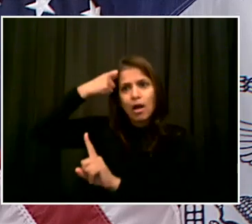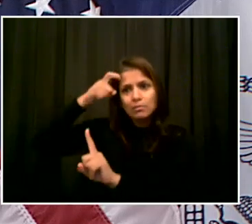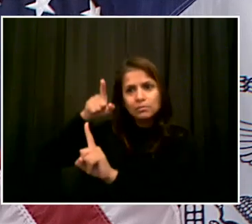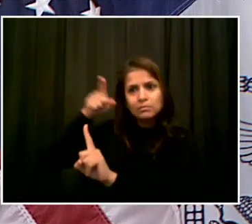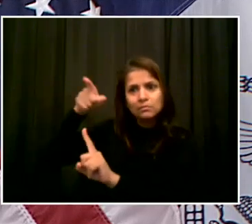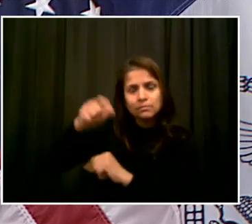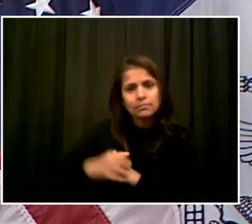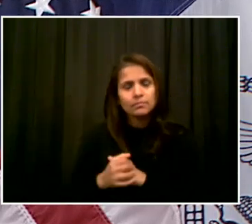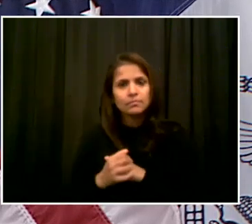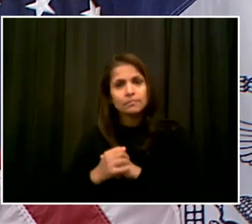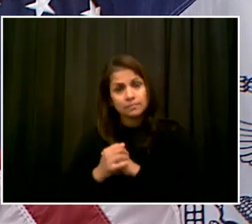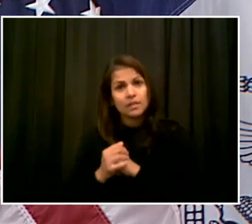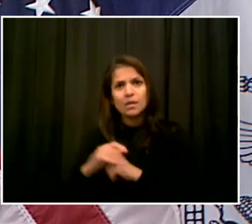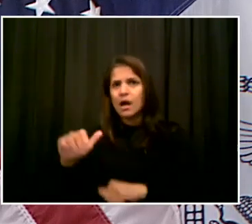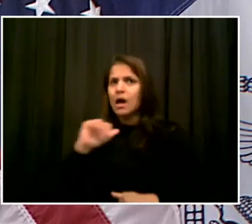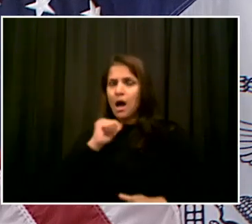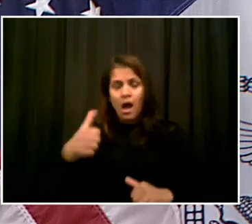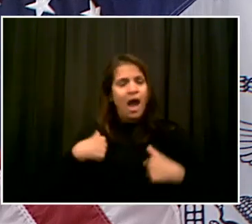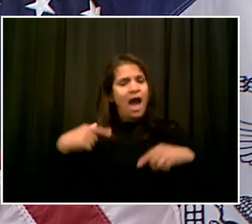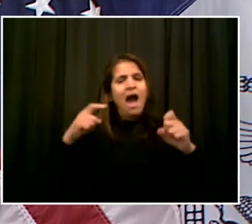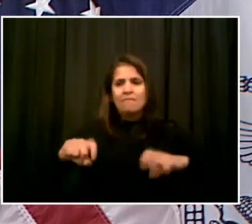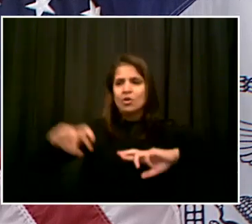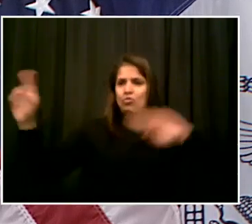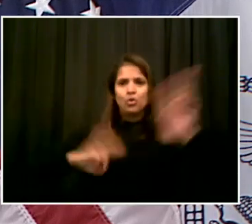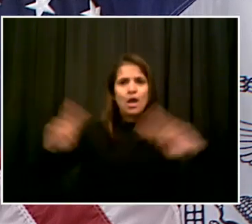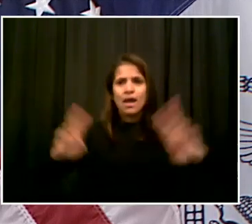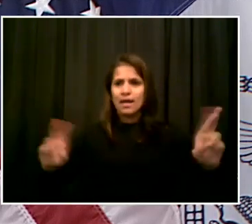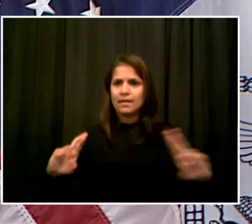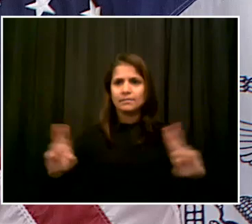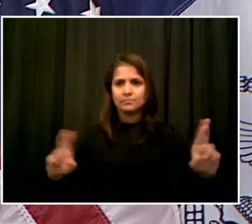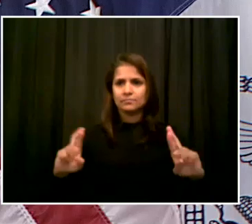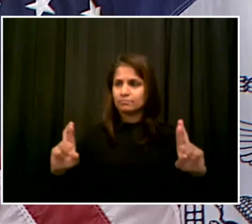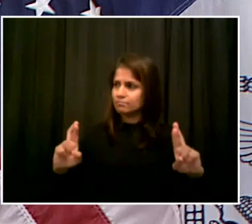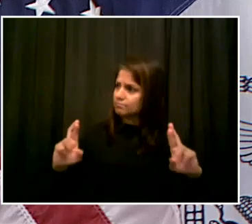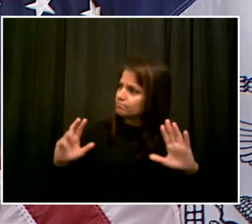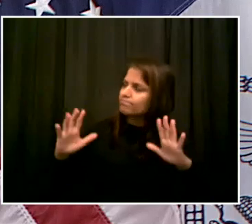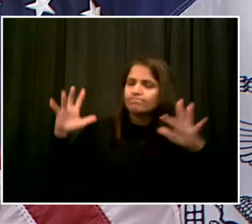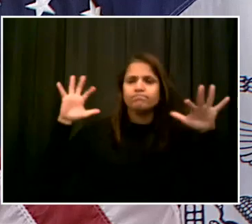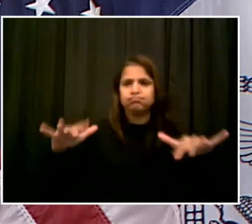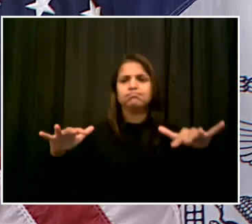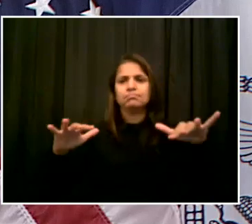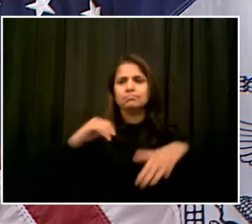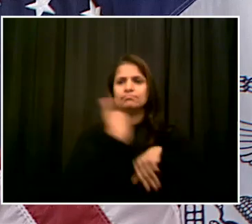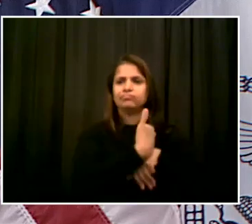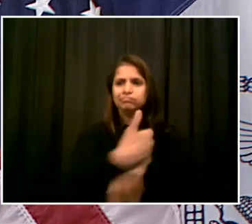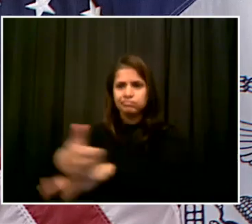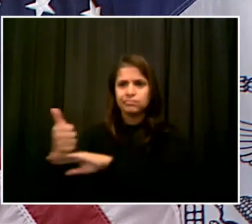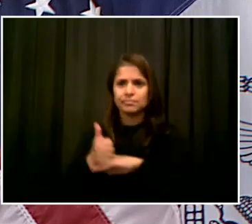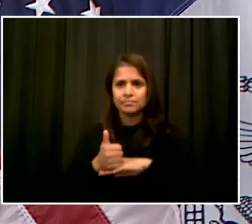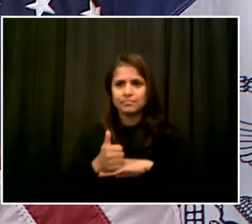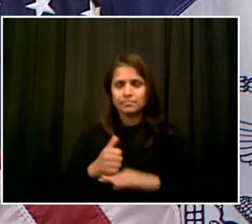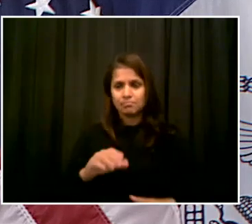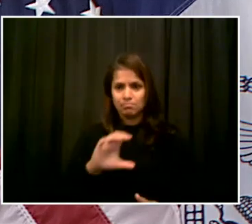TWO PRIMARY